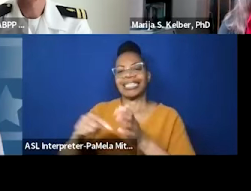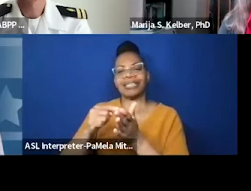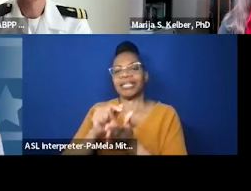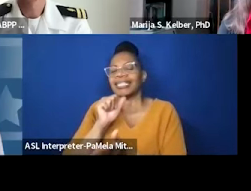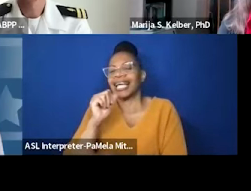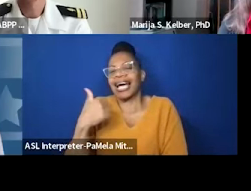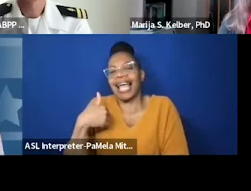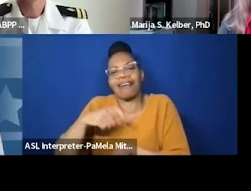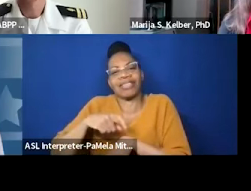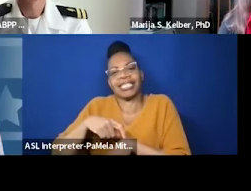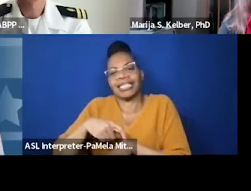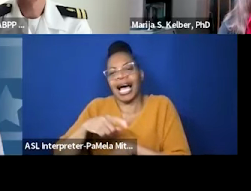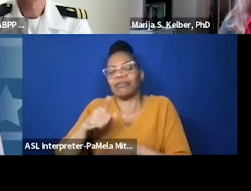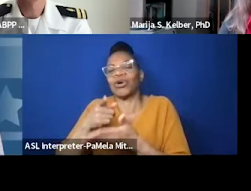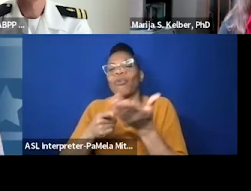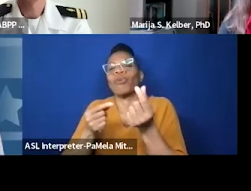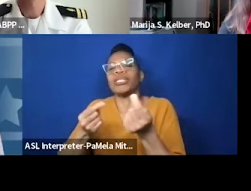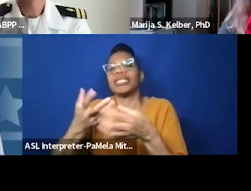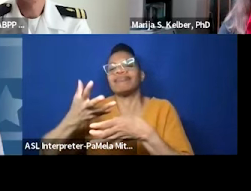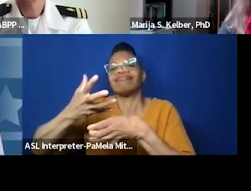so we just narratively summarized the findings.